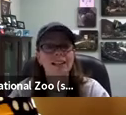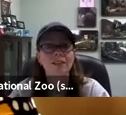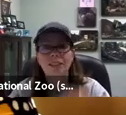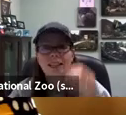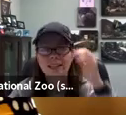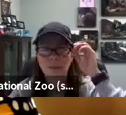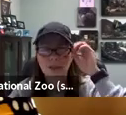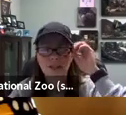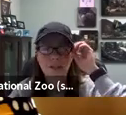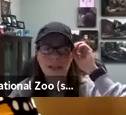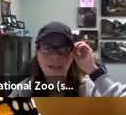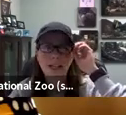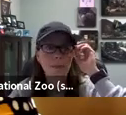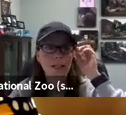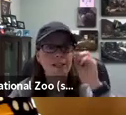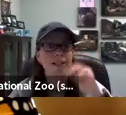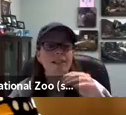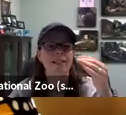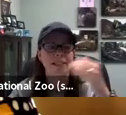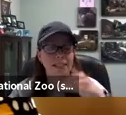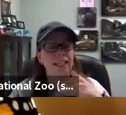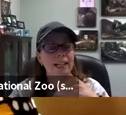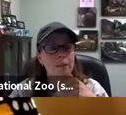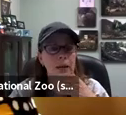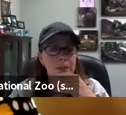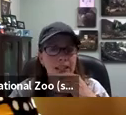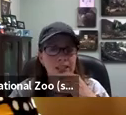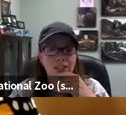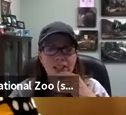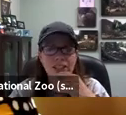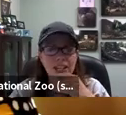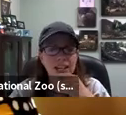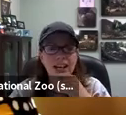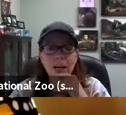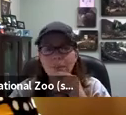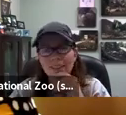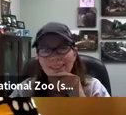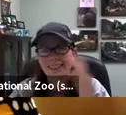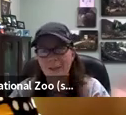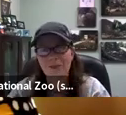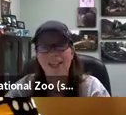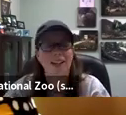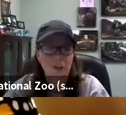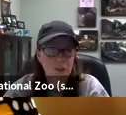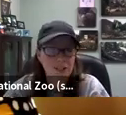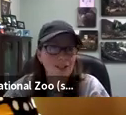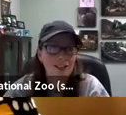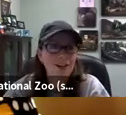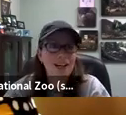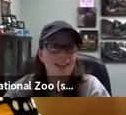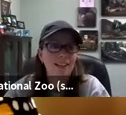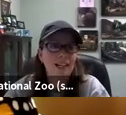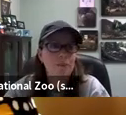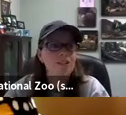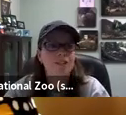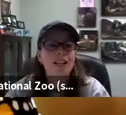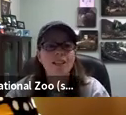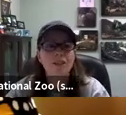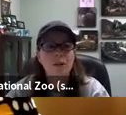over the last couple years about honeybees and the declining populations. But like we've said, we just learned you